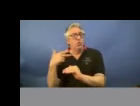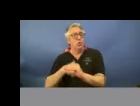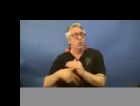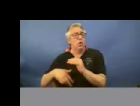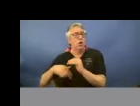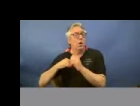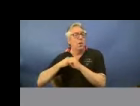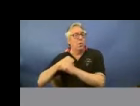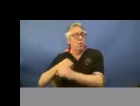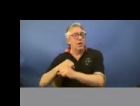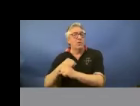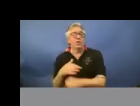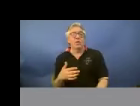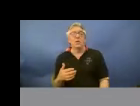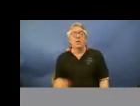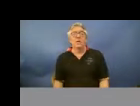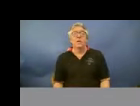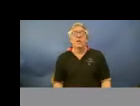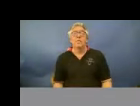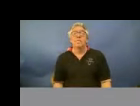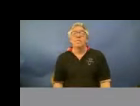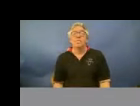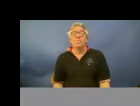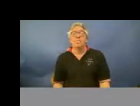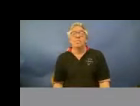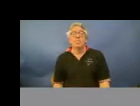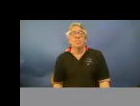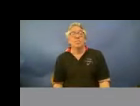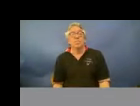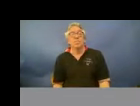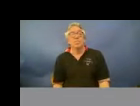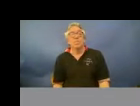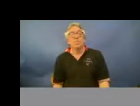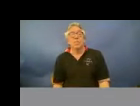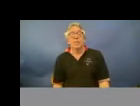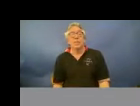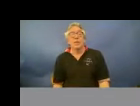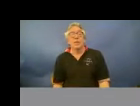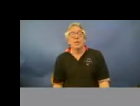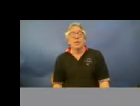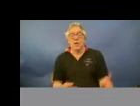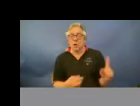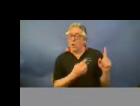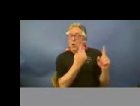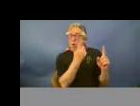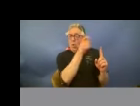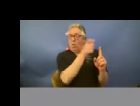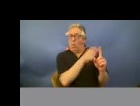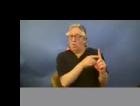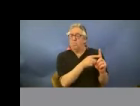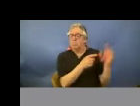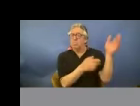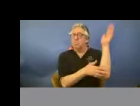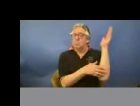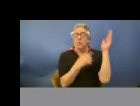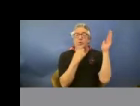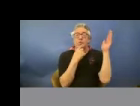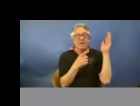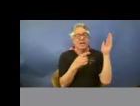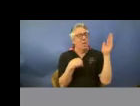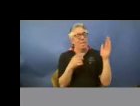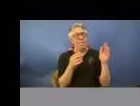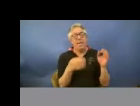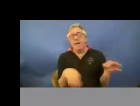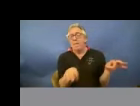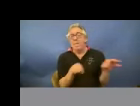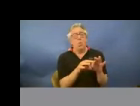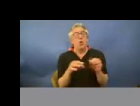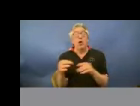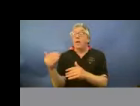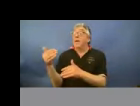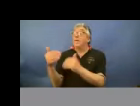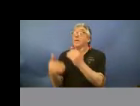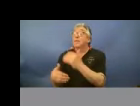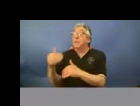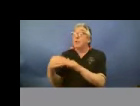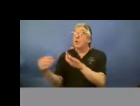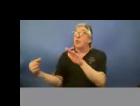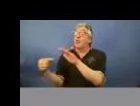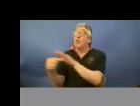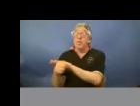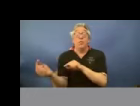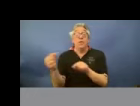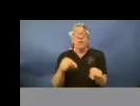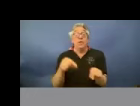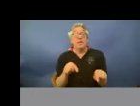that and they are subject to extreme violence and lose their life, and we have had cases.